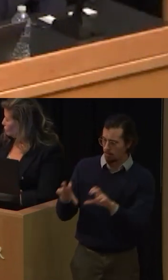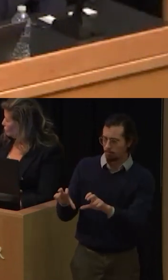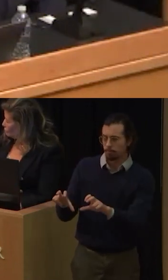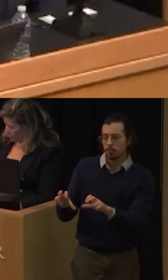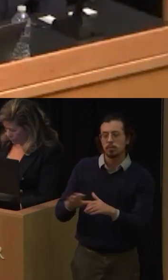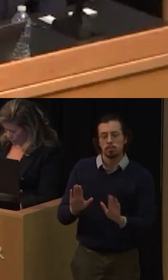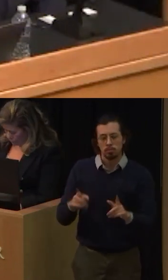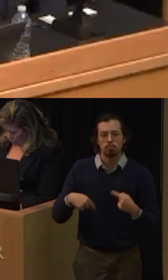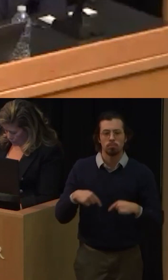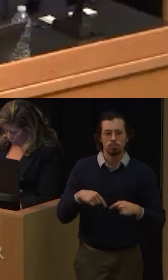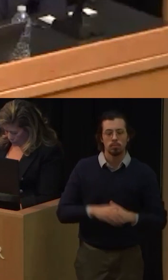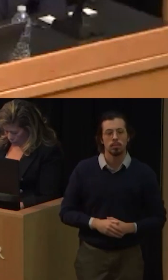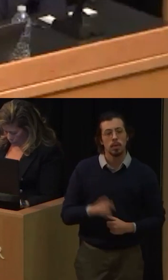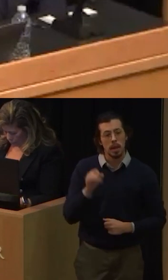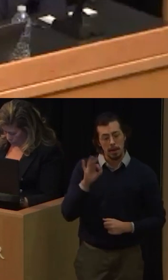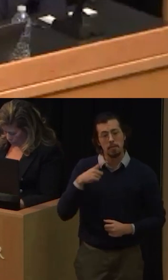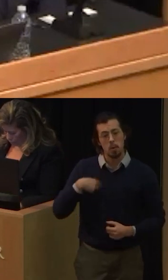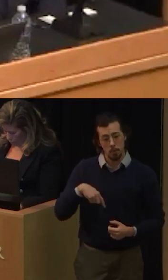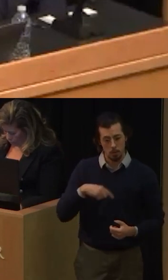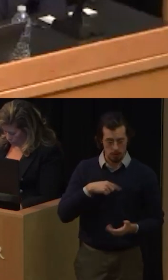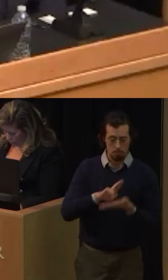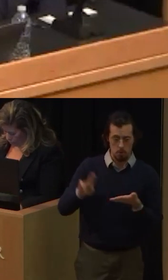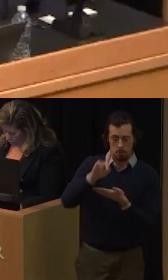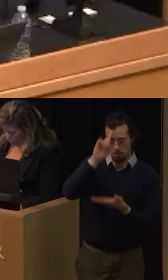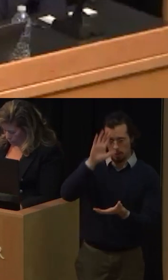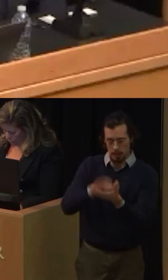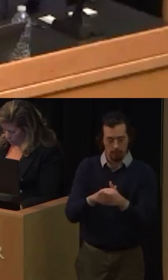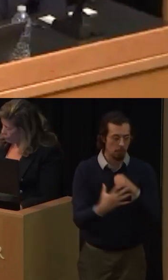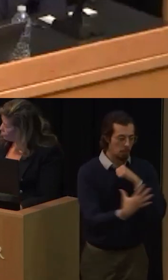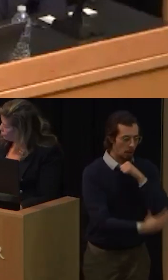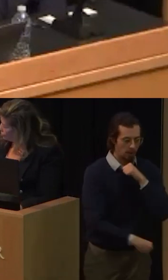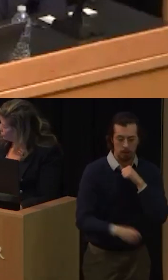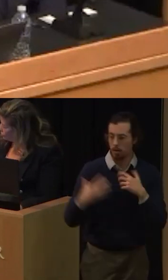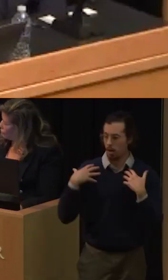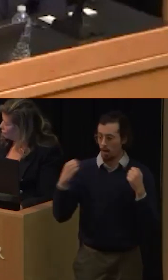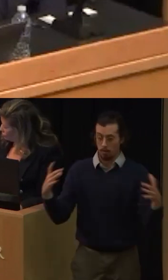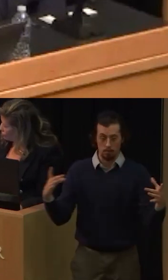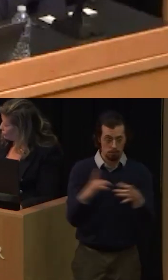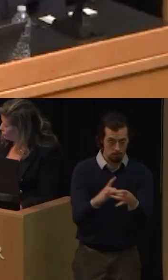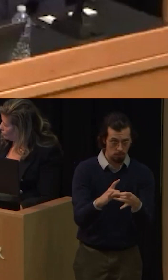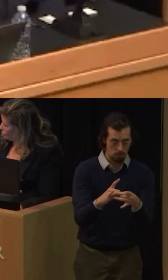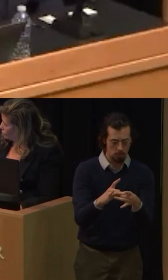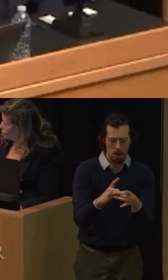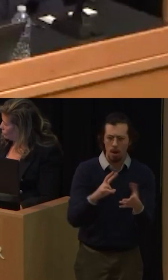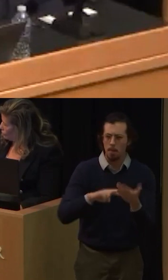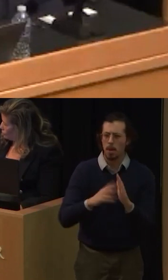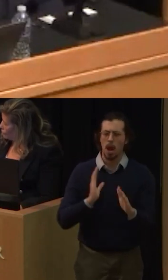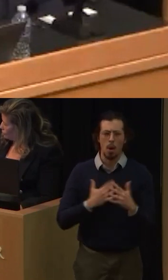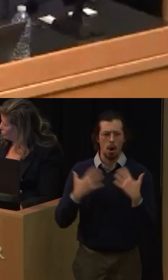that if we indeed believe that the relationship between poverty and health is inextricable, then what should we do, as a health system and a university?